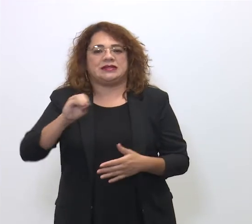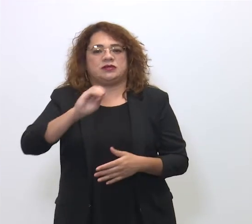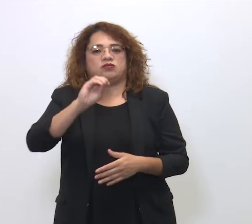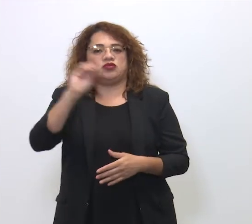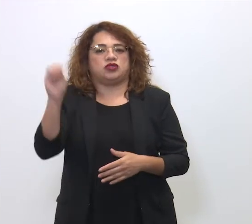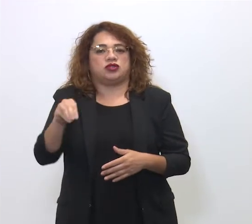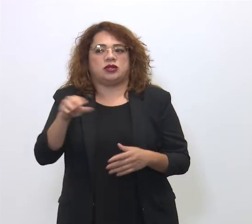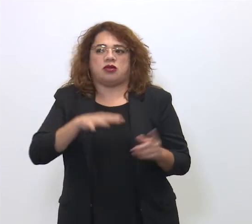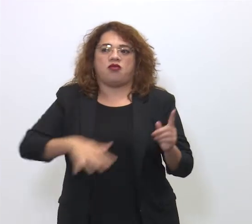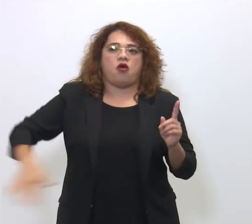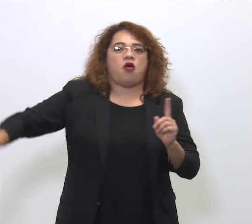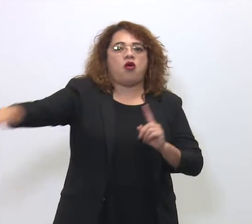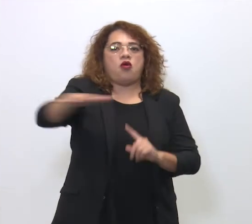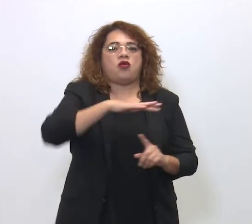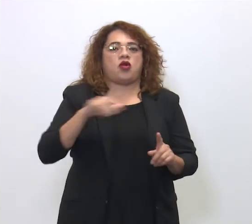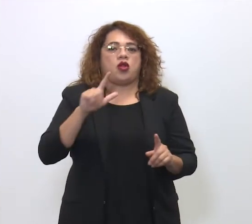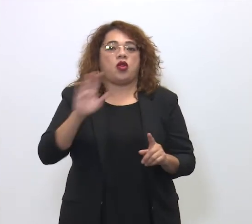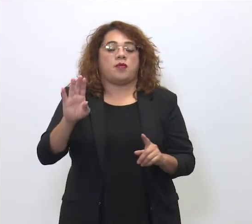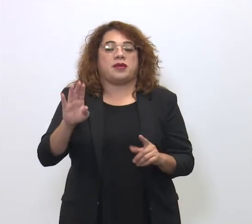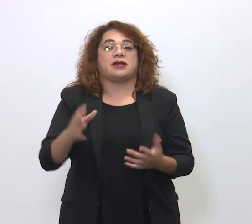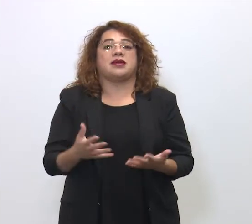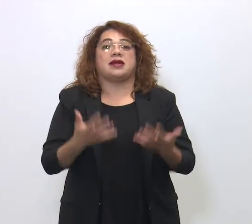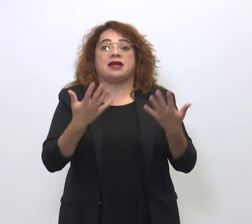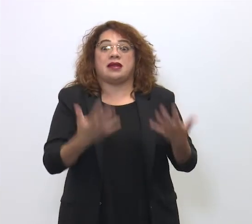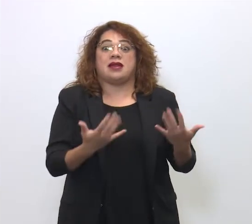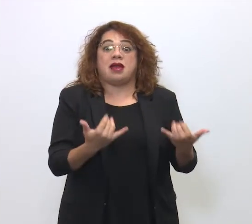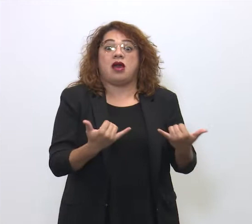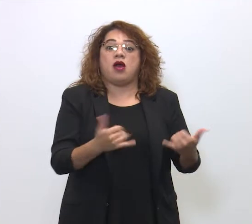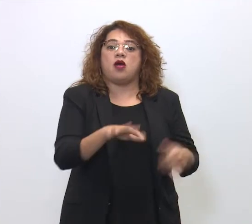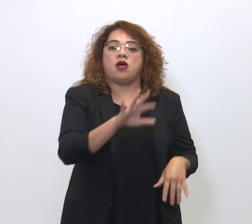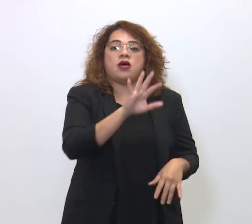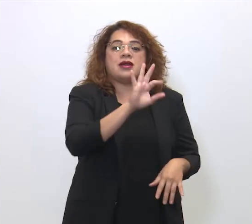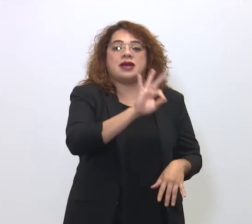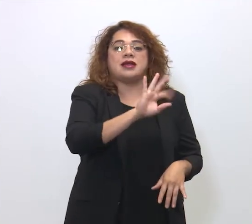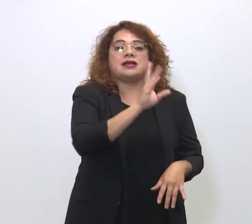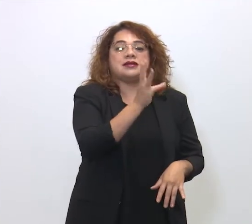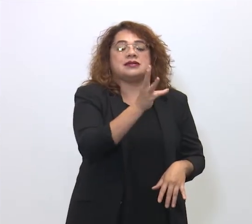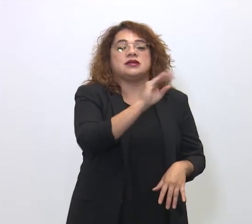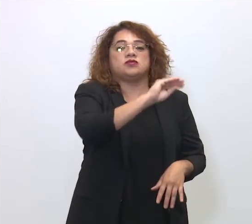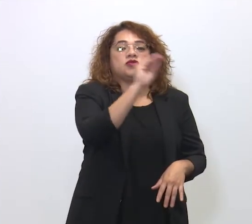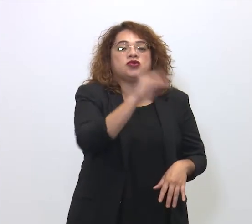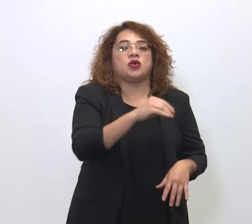at 96 percent of our older adults. Again these numbers by the way, are outpacing our regional